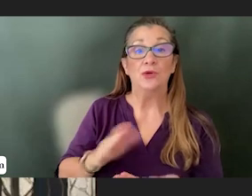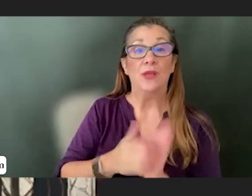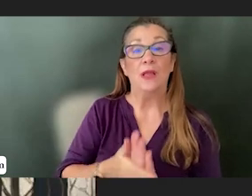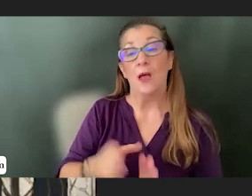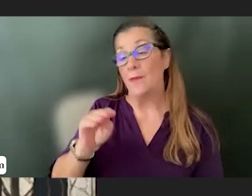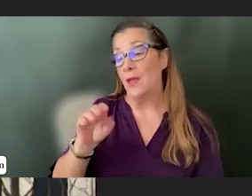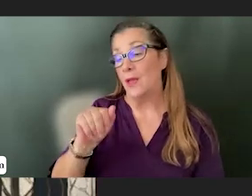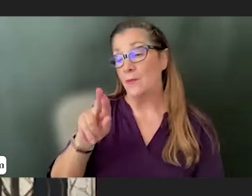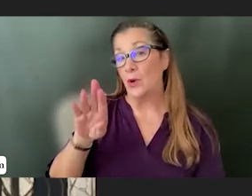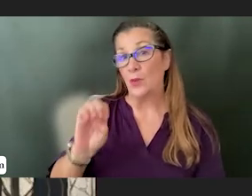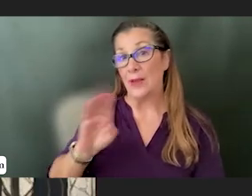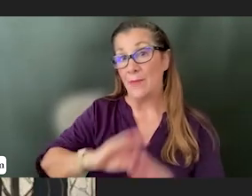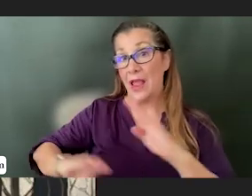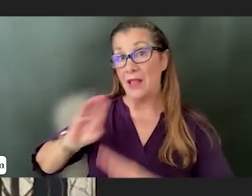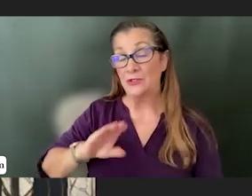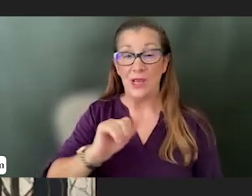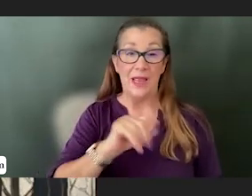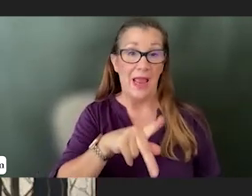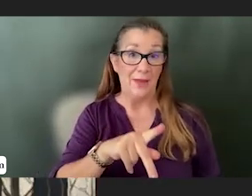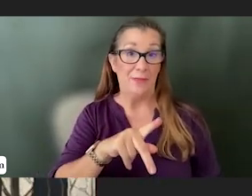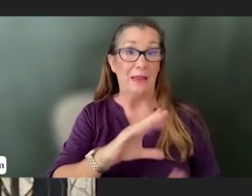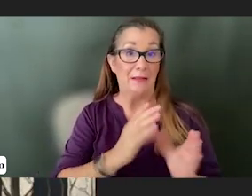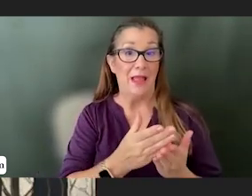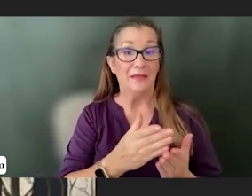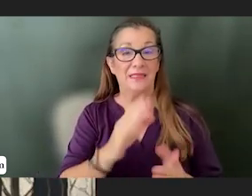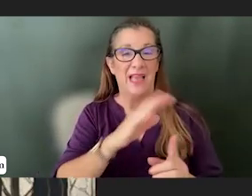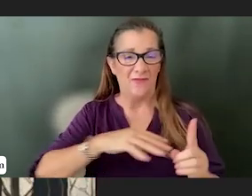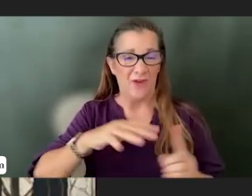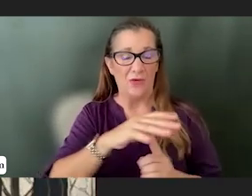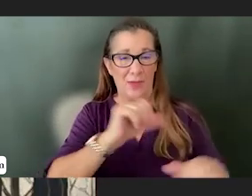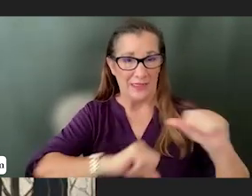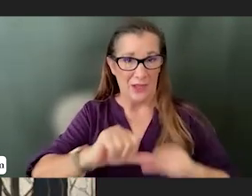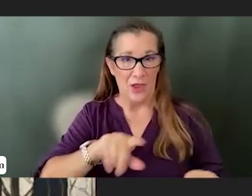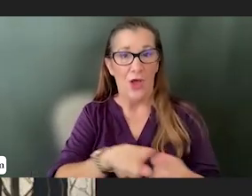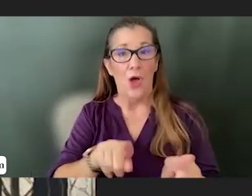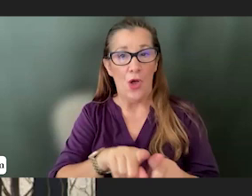Um, did an AP class in Environmental Science and also happens to be a digital artist.